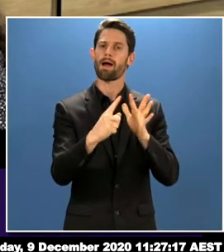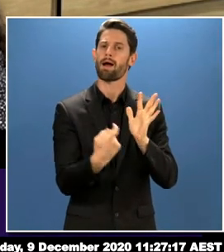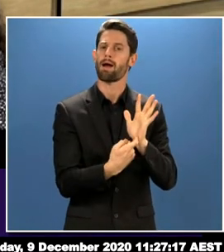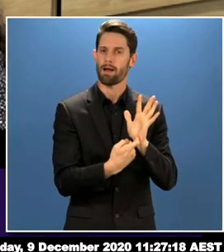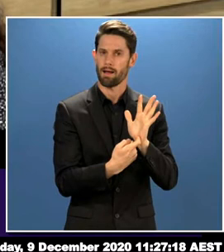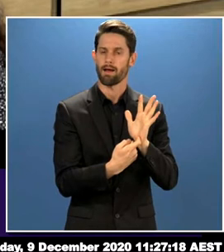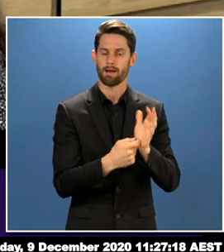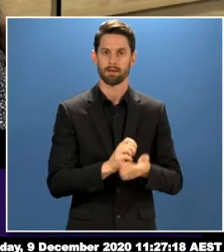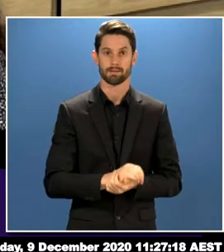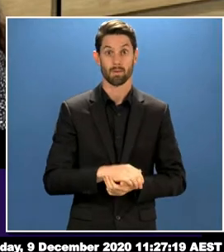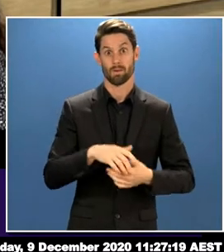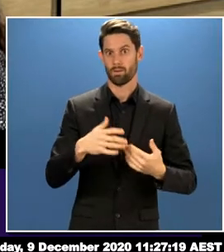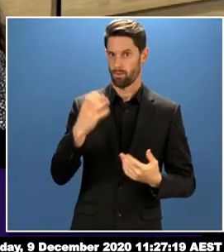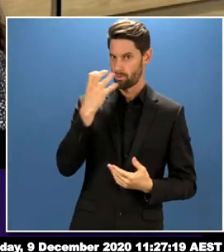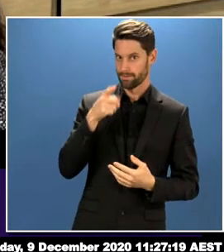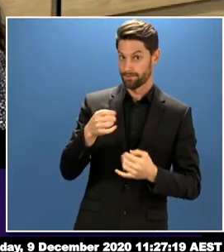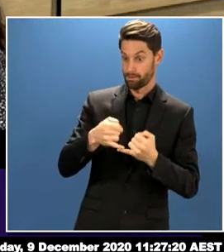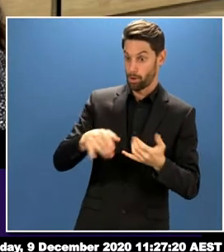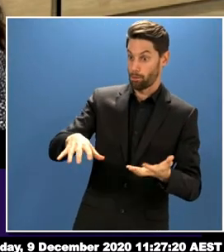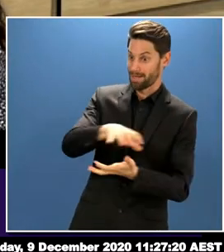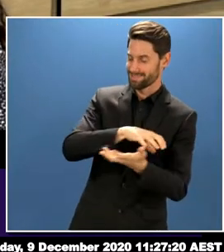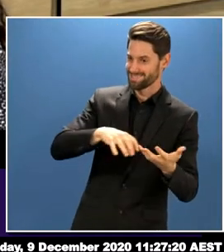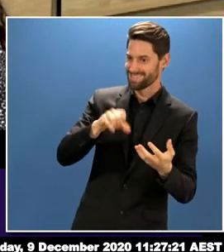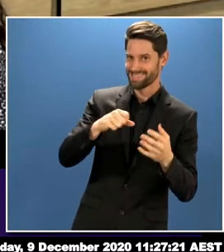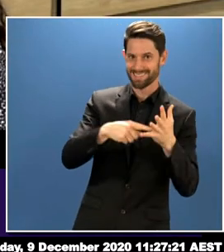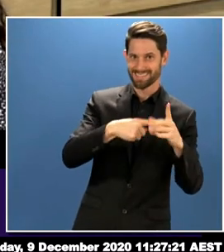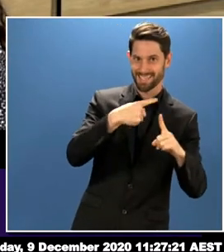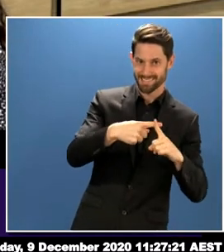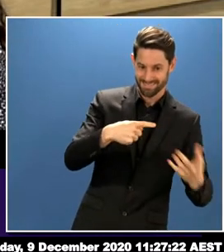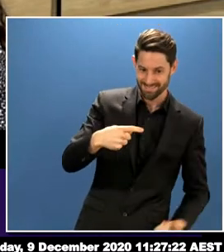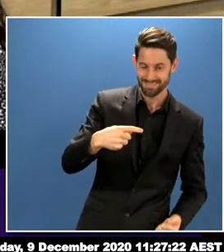Which, as we all know, are very complex systems.